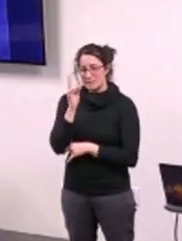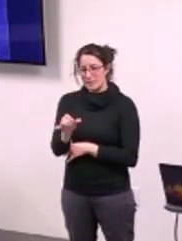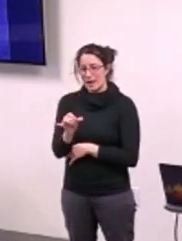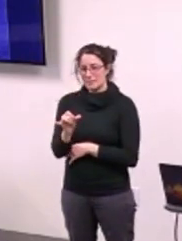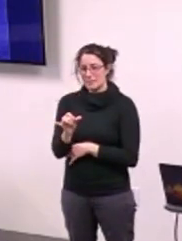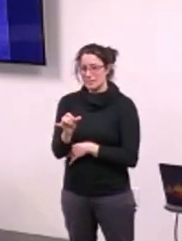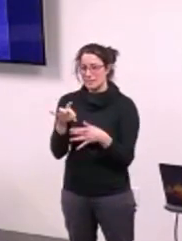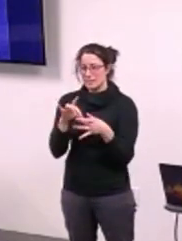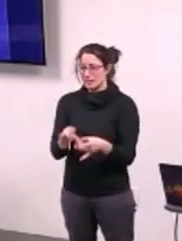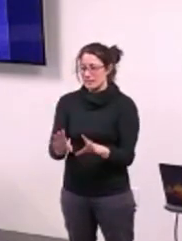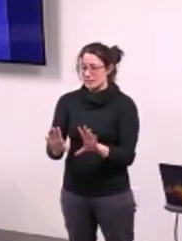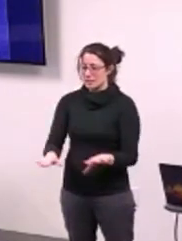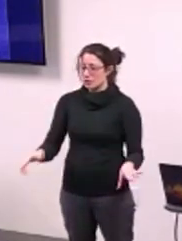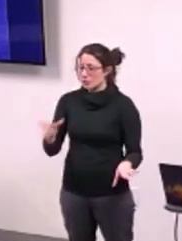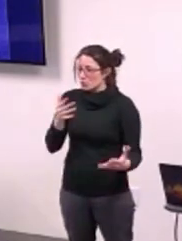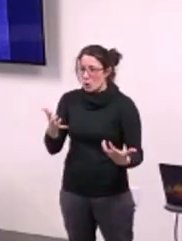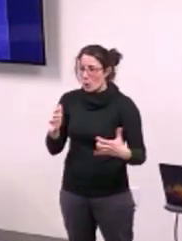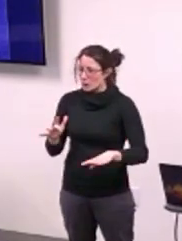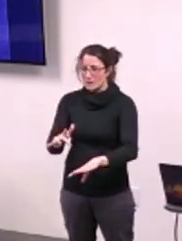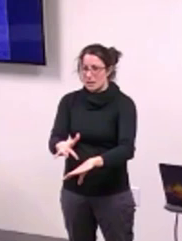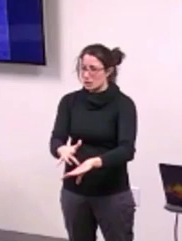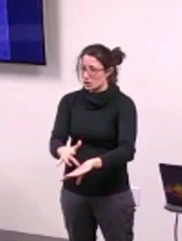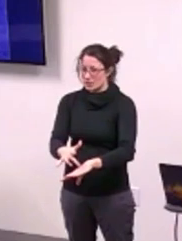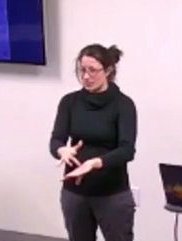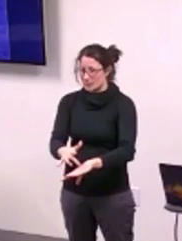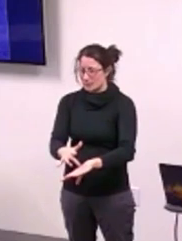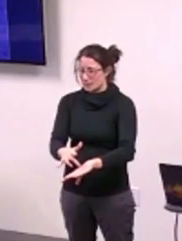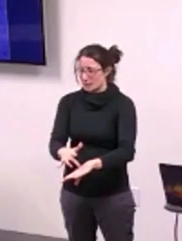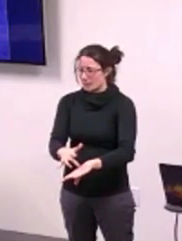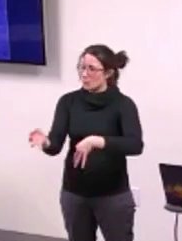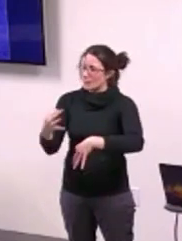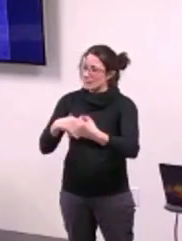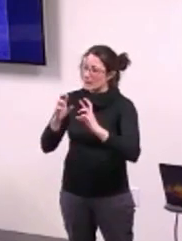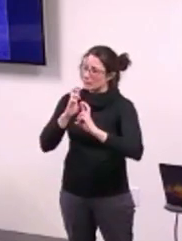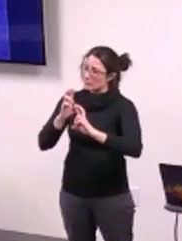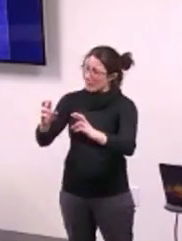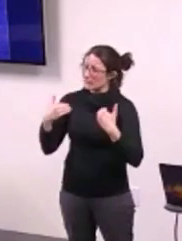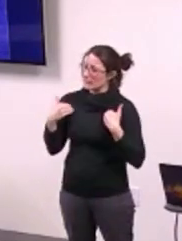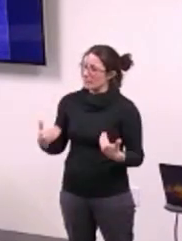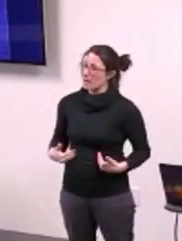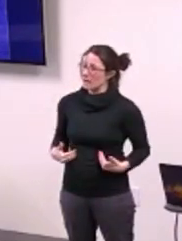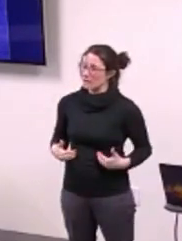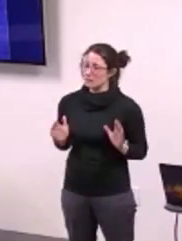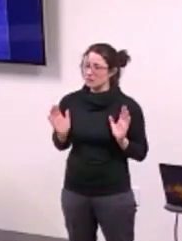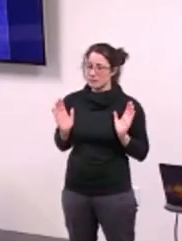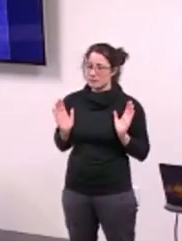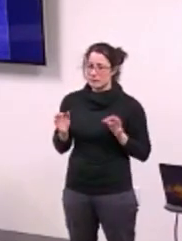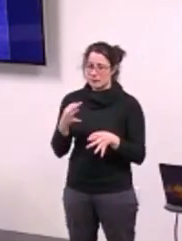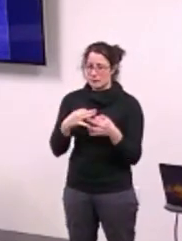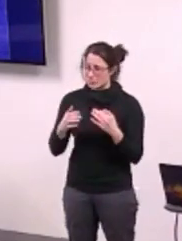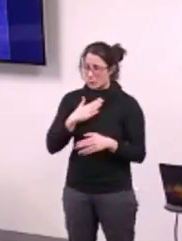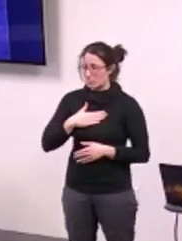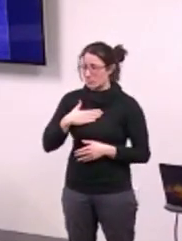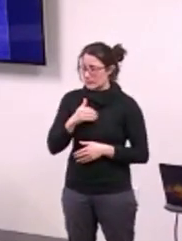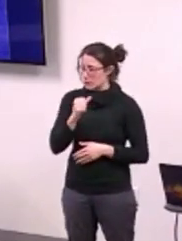who don't want to be touched. So instead of respecting bodily autonomy, where they say, "Please don't touch me. That's not comfortable."